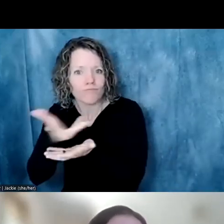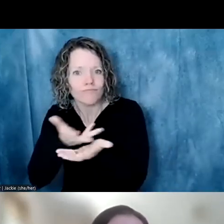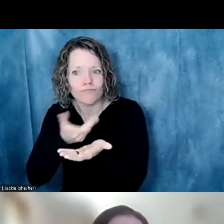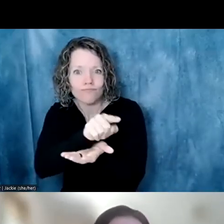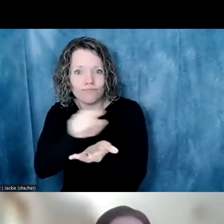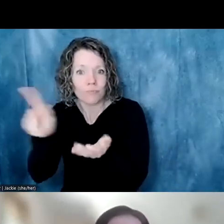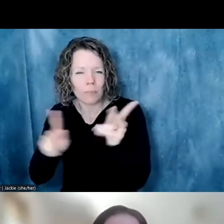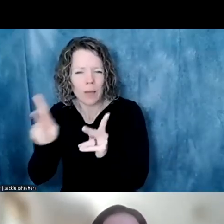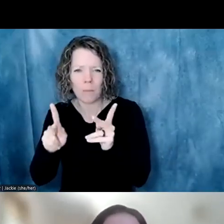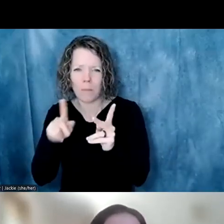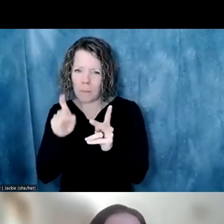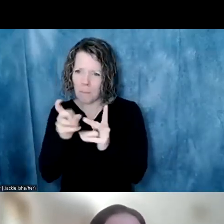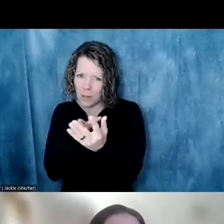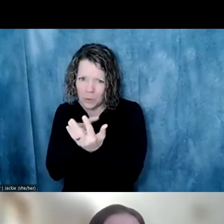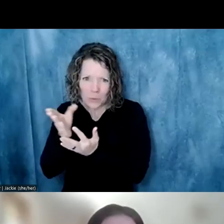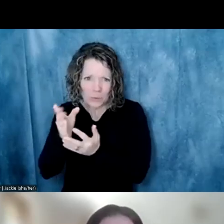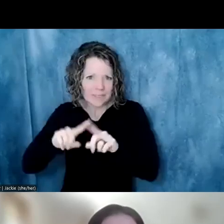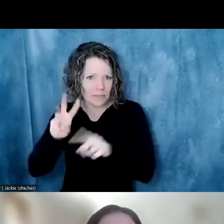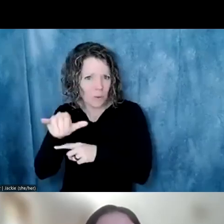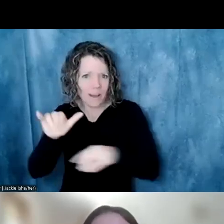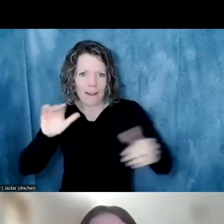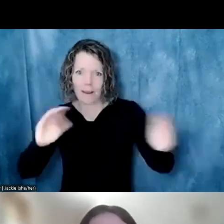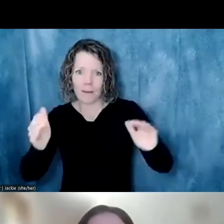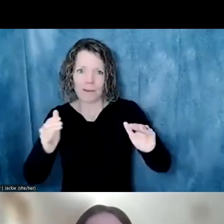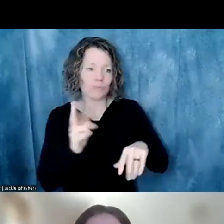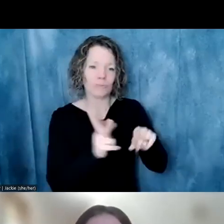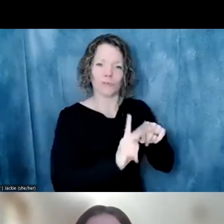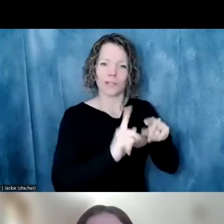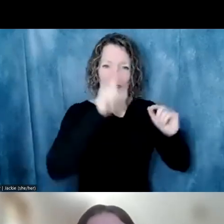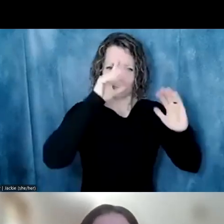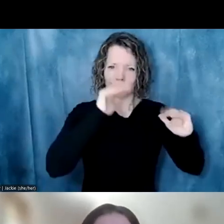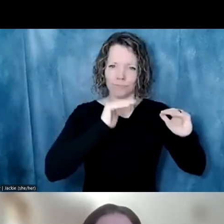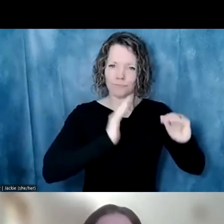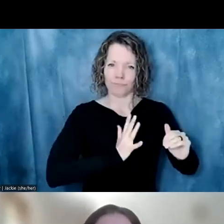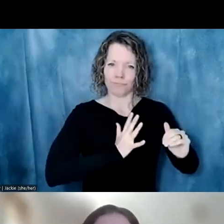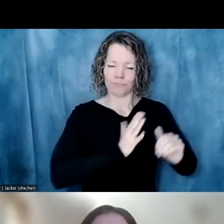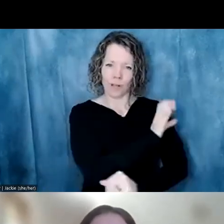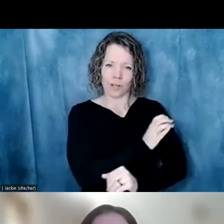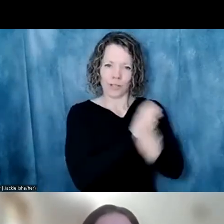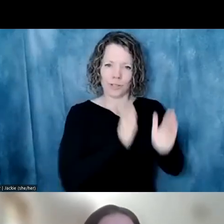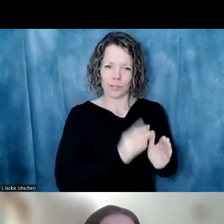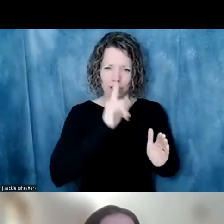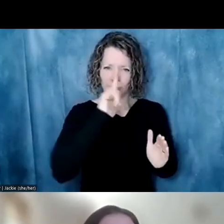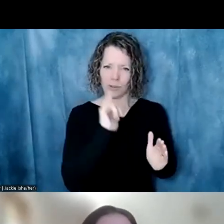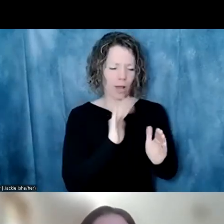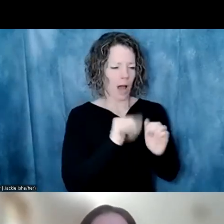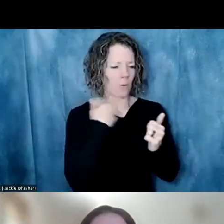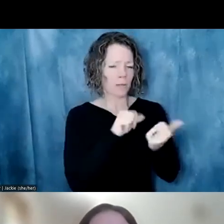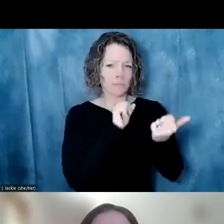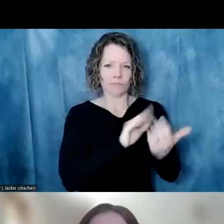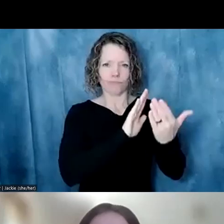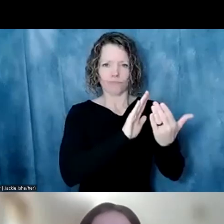different than what the professional expectations are for clinicians. You can take one common, sort